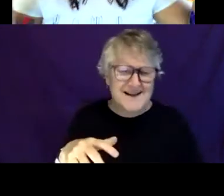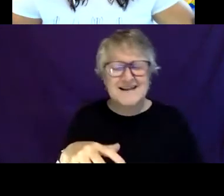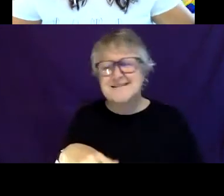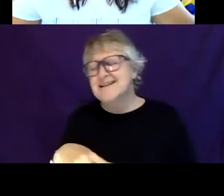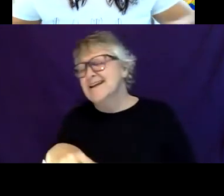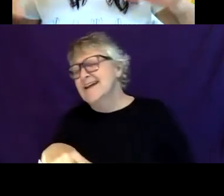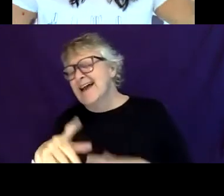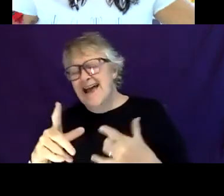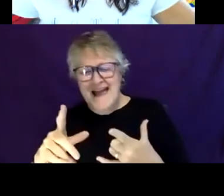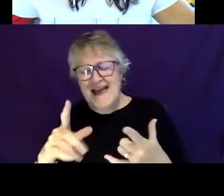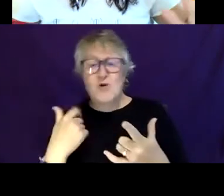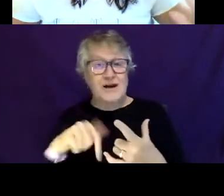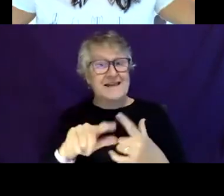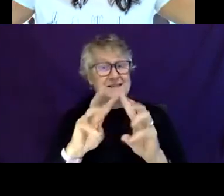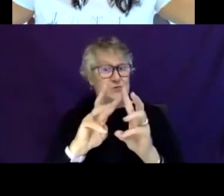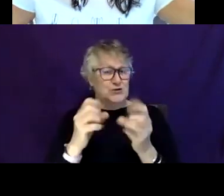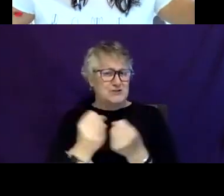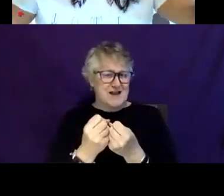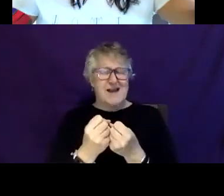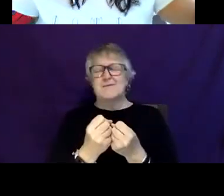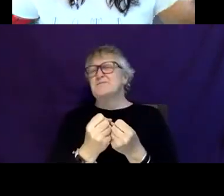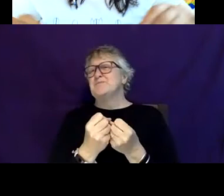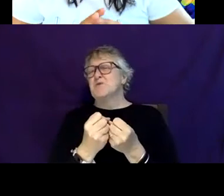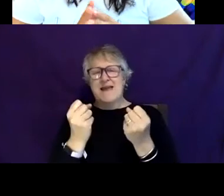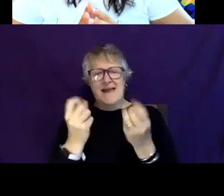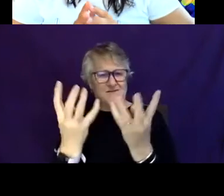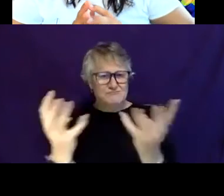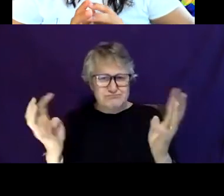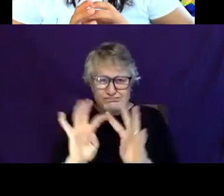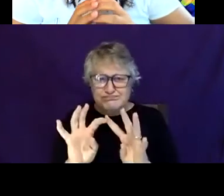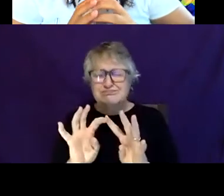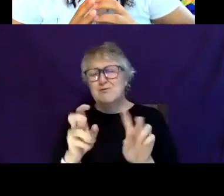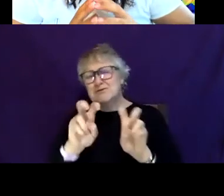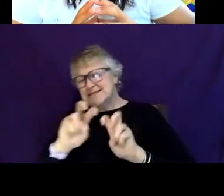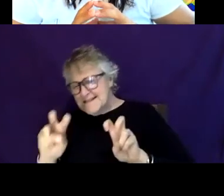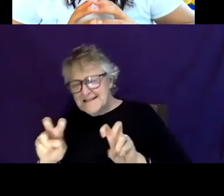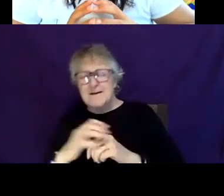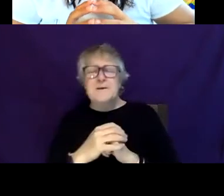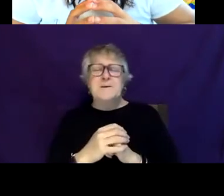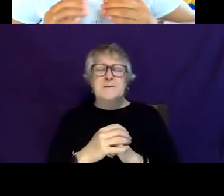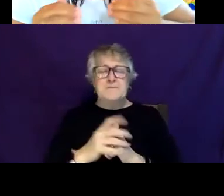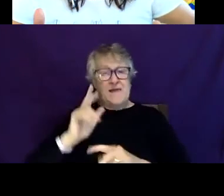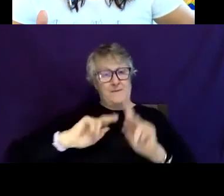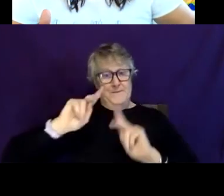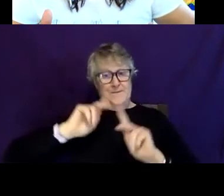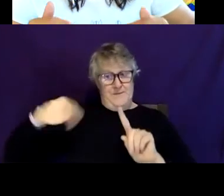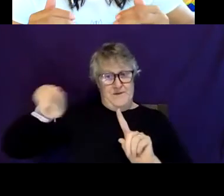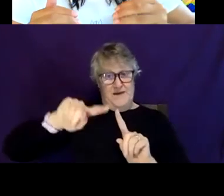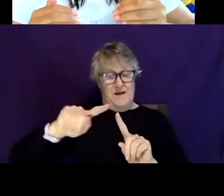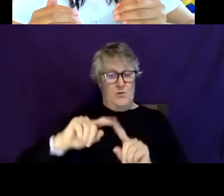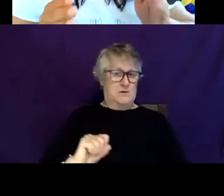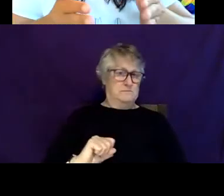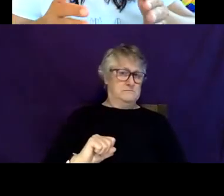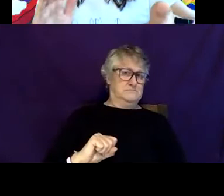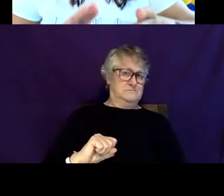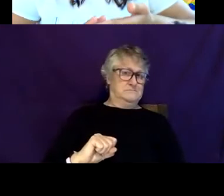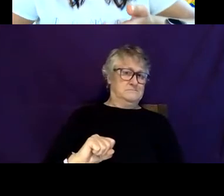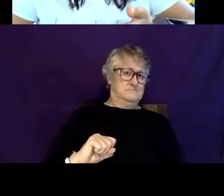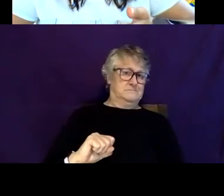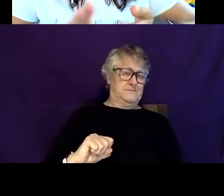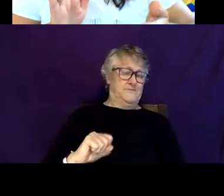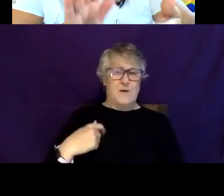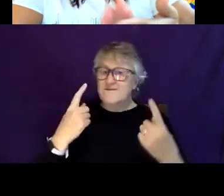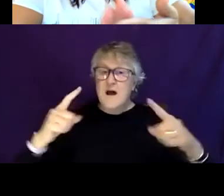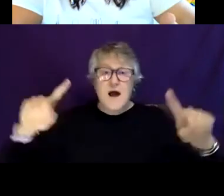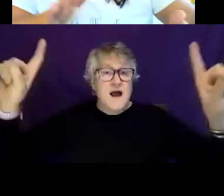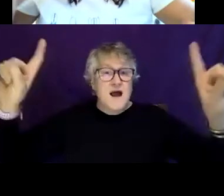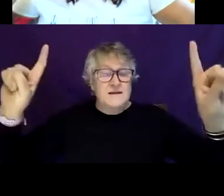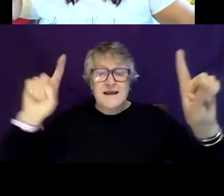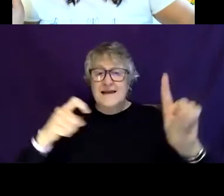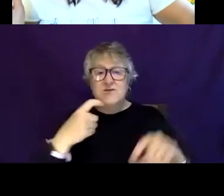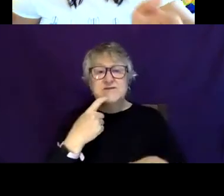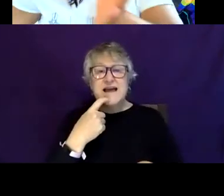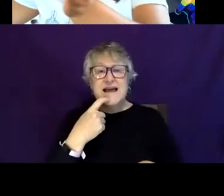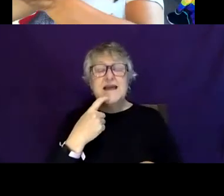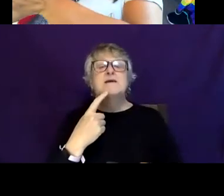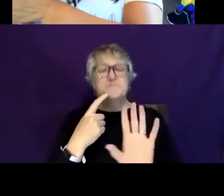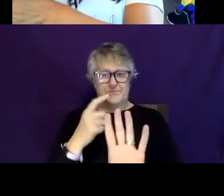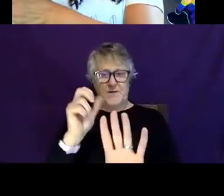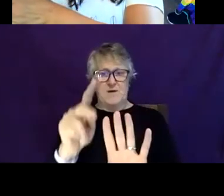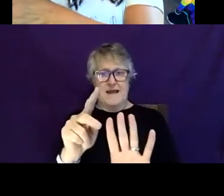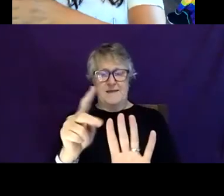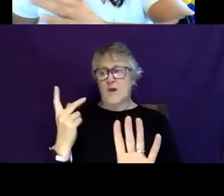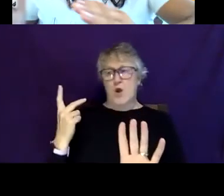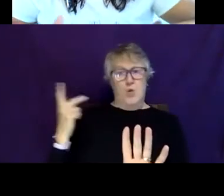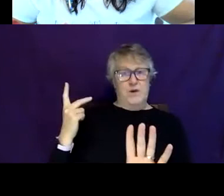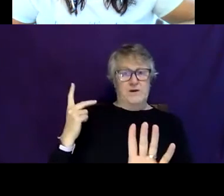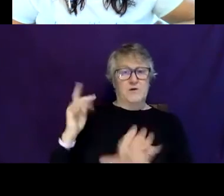we have chairs, right, and the participants were hesitant, and we finally had to say okay we're going to leave the room we're going to step back over here.